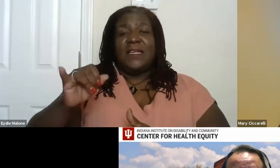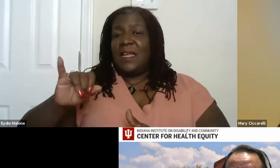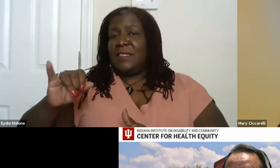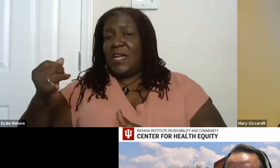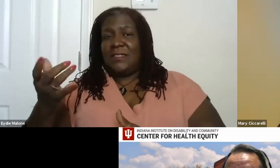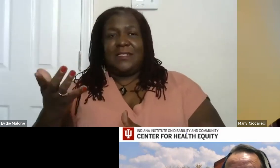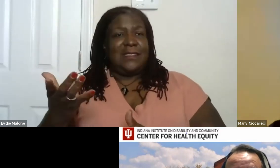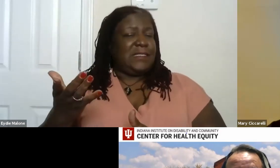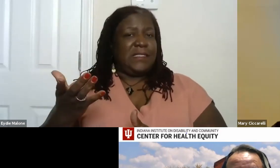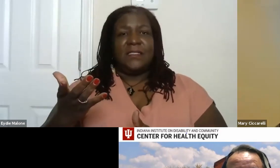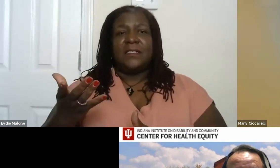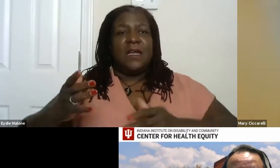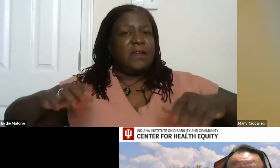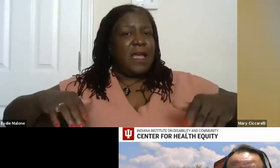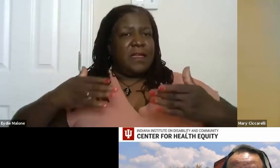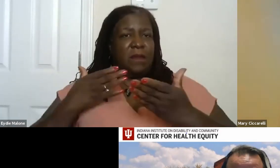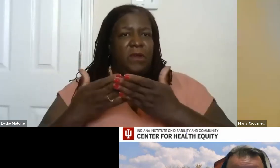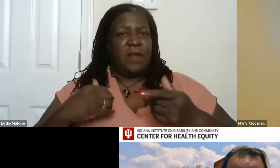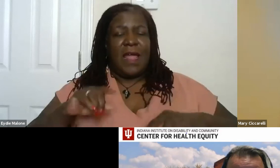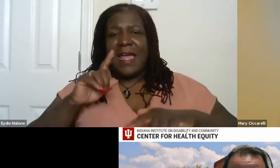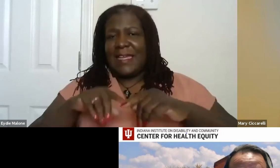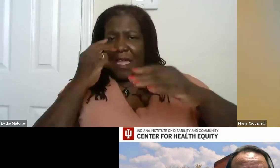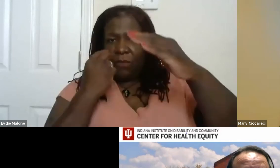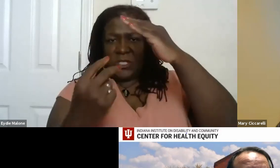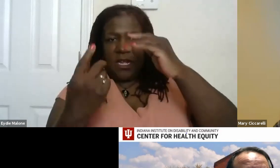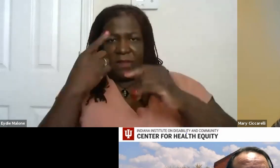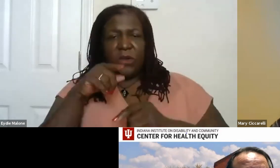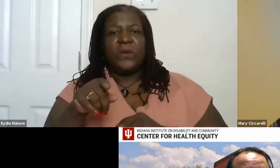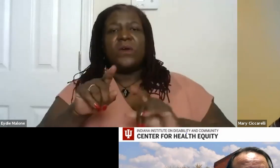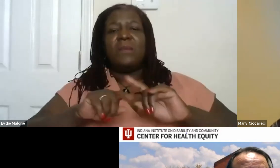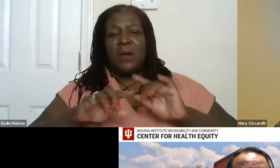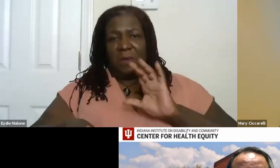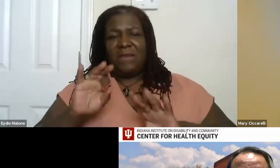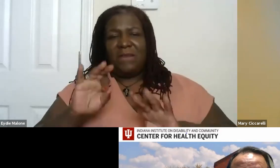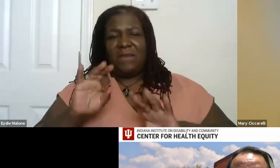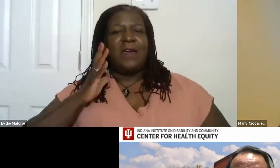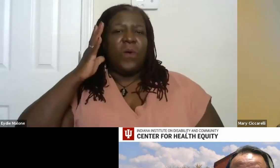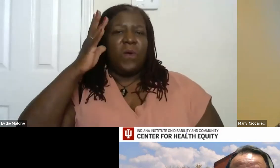unproven. I can't project for you if we will find out over time that one will be enough